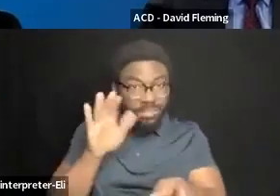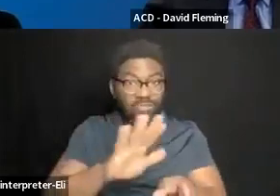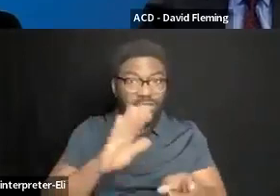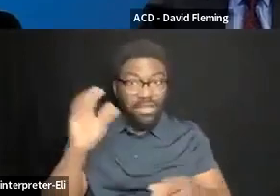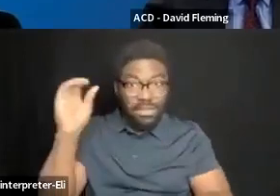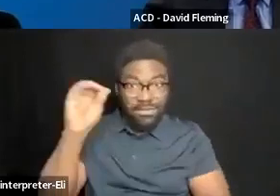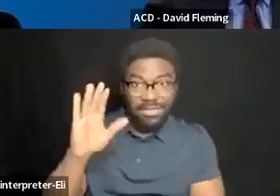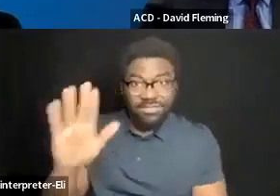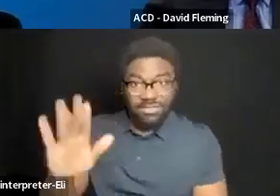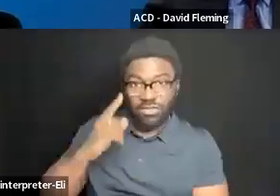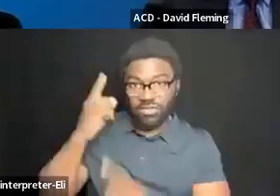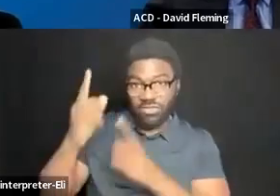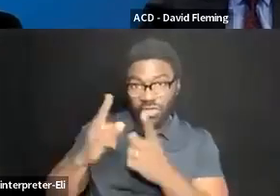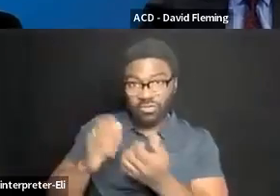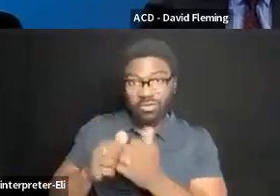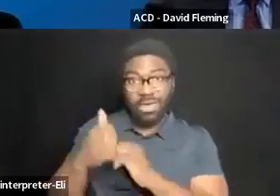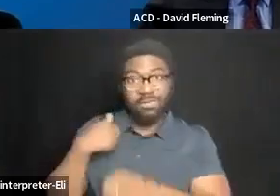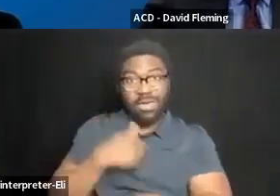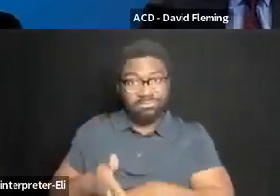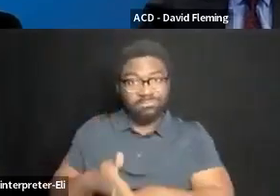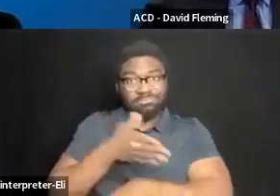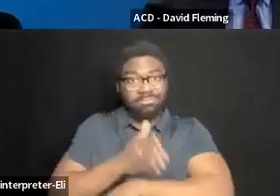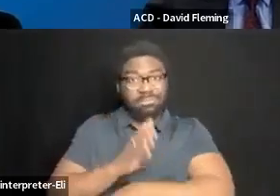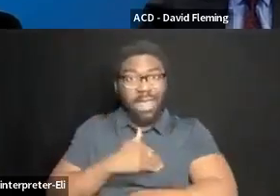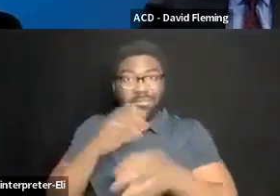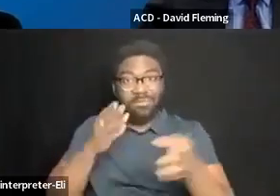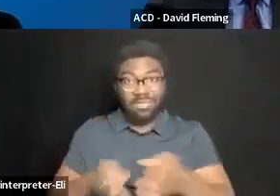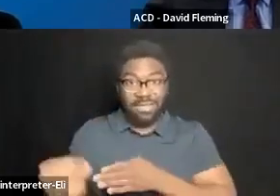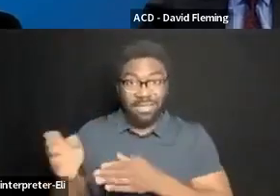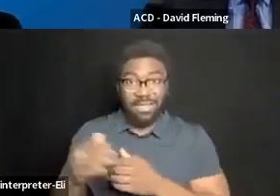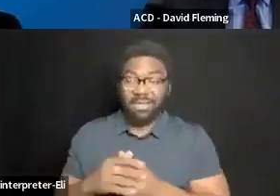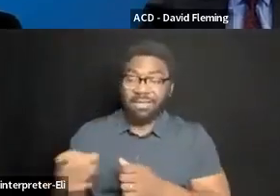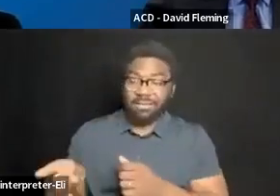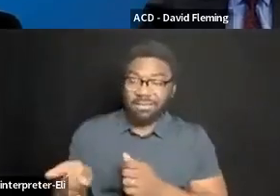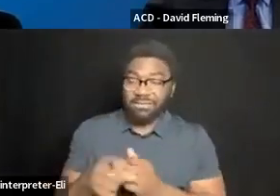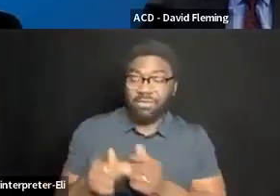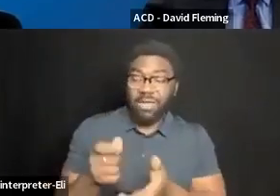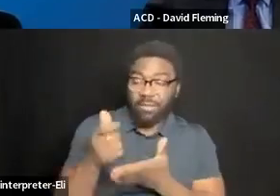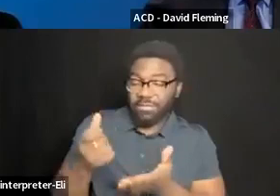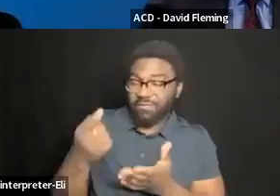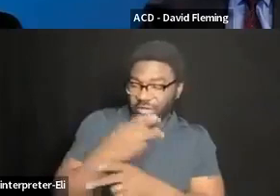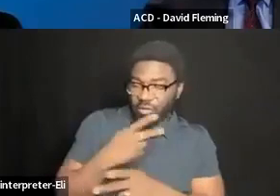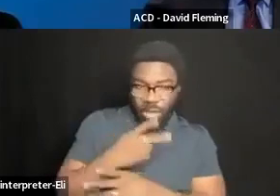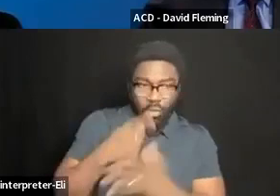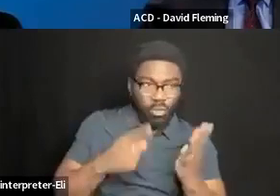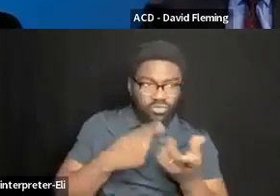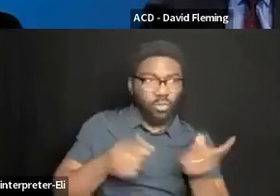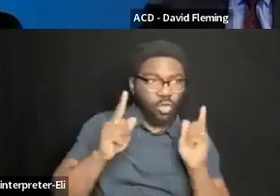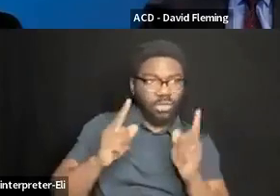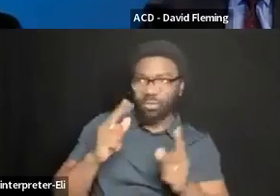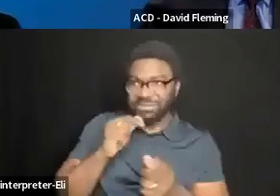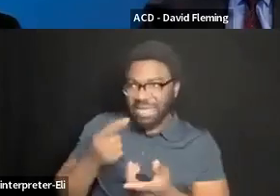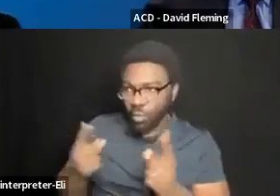health improvement plans, what needs to be prioritized, what's working well, what's not working well, and so those are models I think that are existing